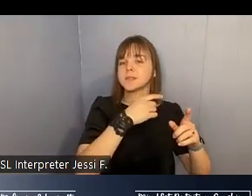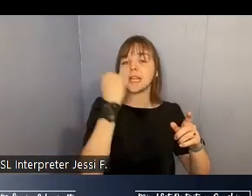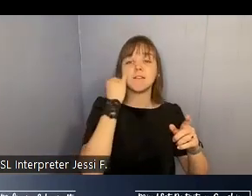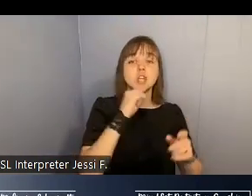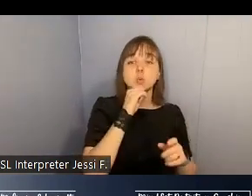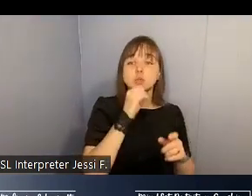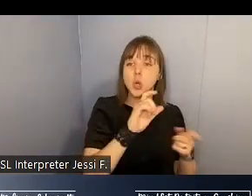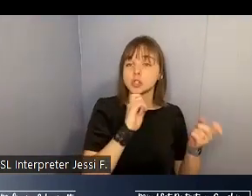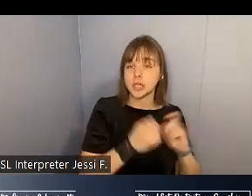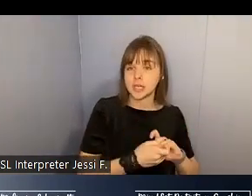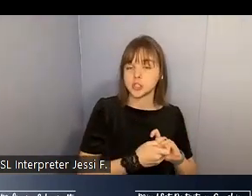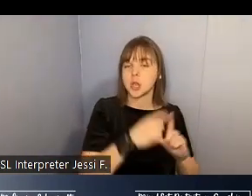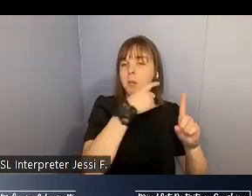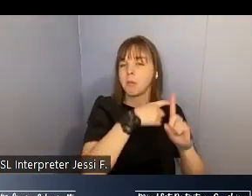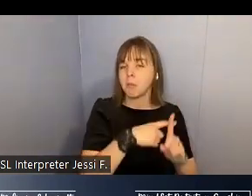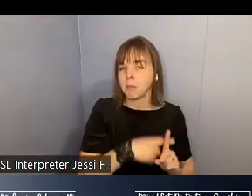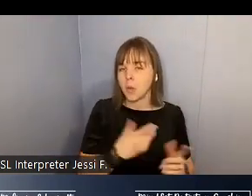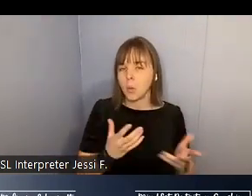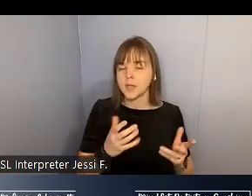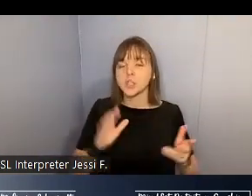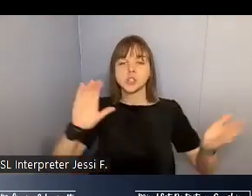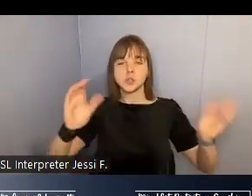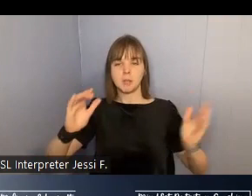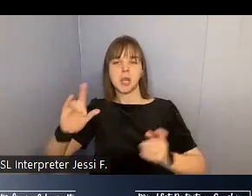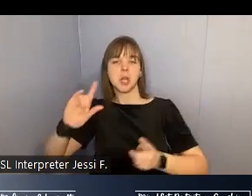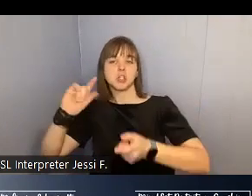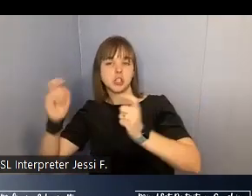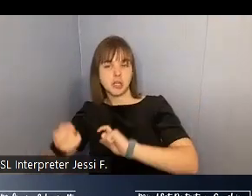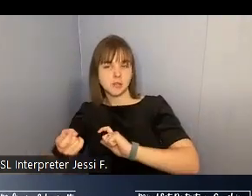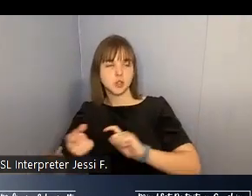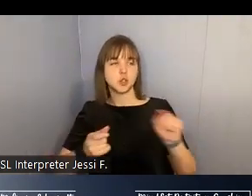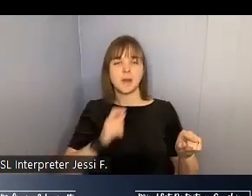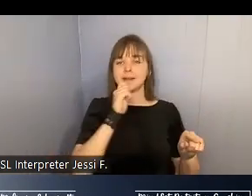It's not just the bad things that happen when we don't change, but there are some positives. So how do we look at that and start